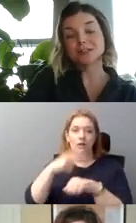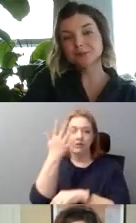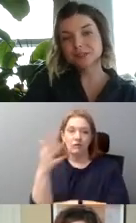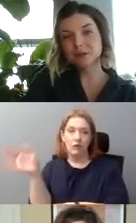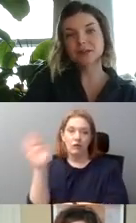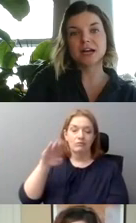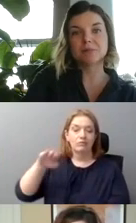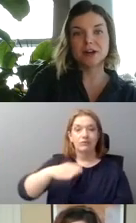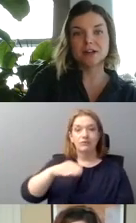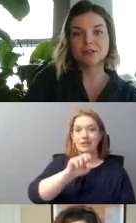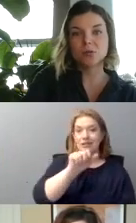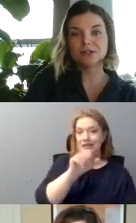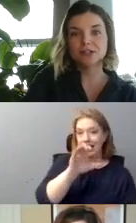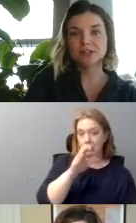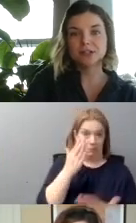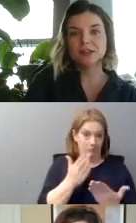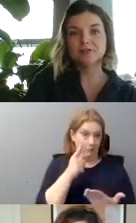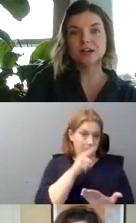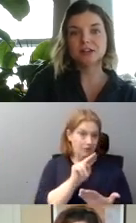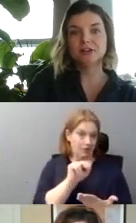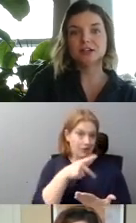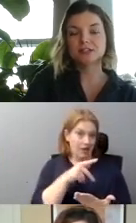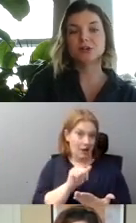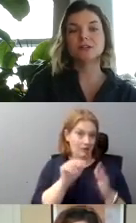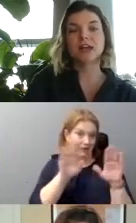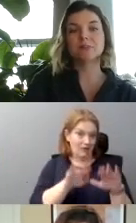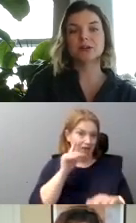possibly stopping at Napa Valley for a wine tasting, and then finally cross The Golden Gate